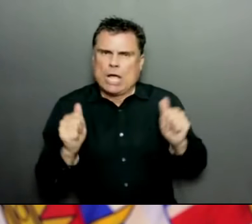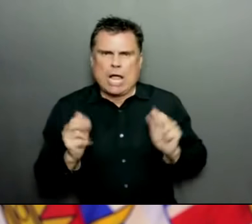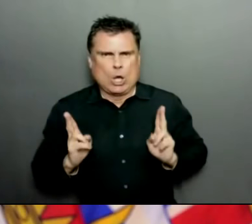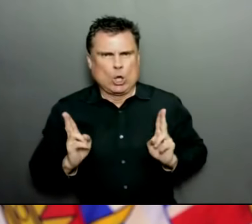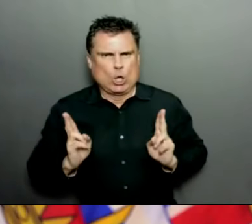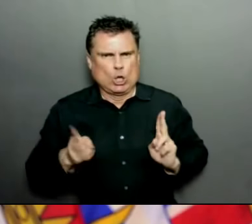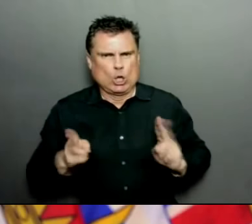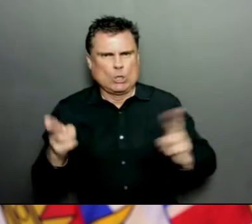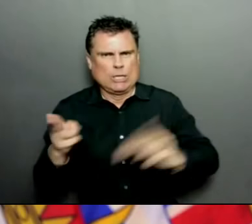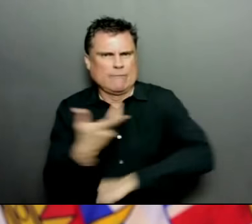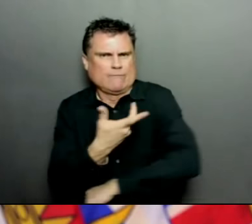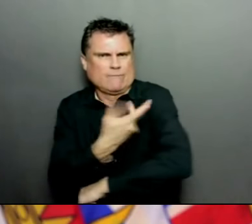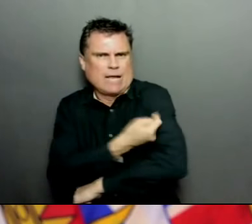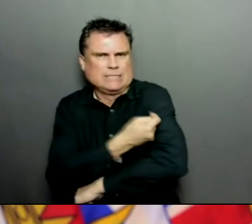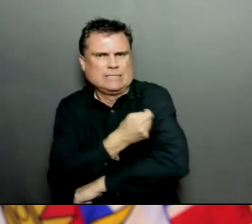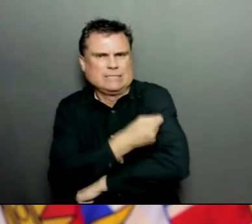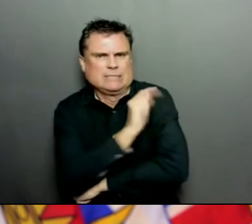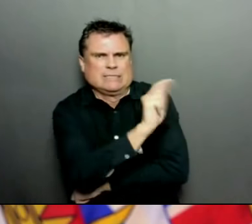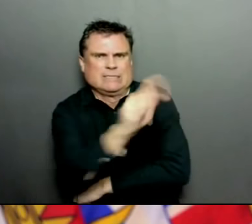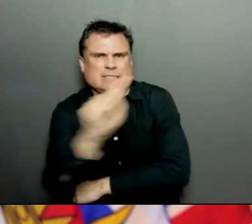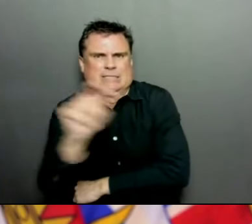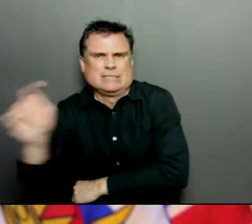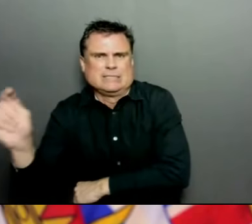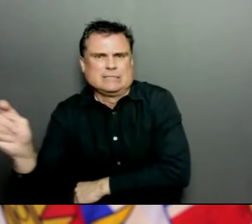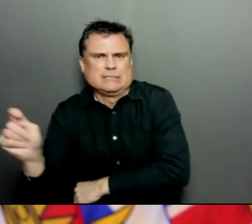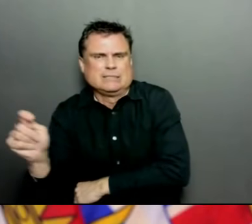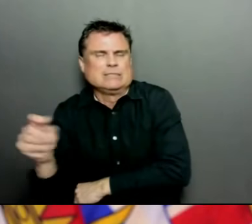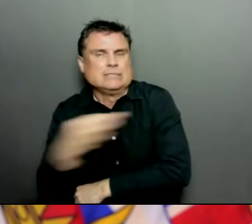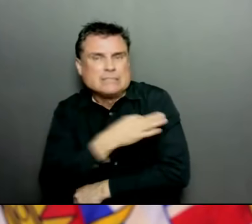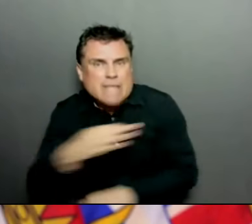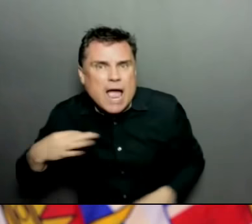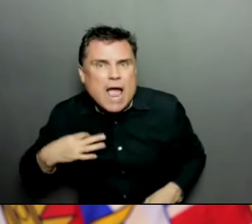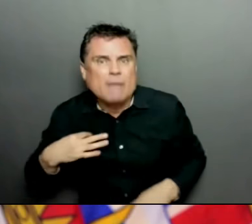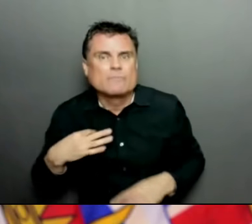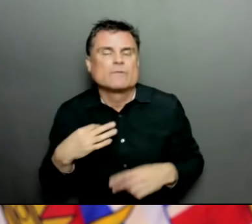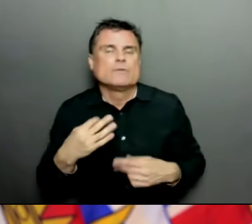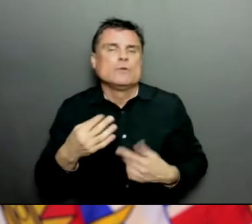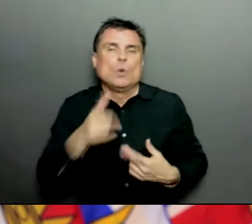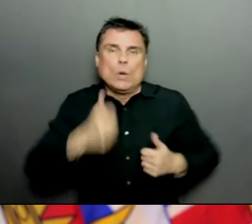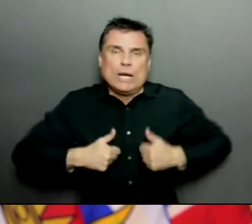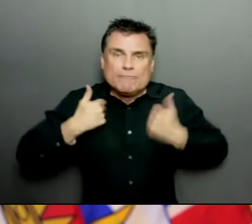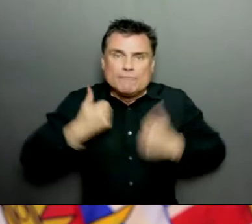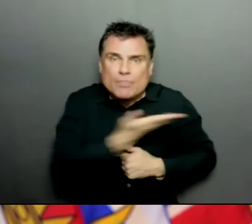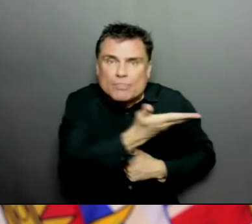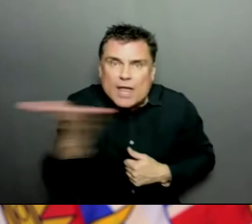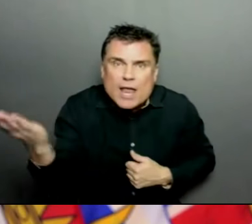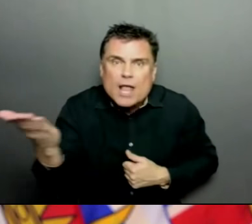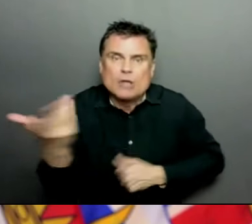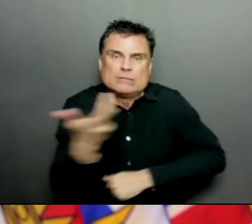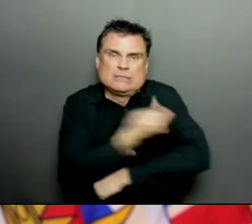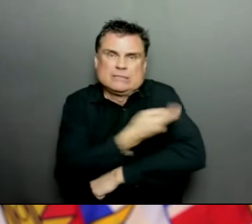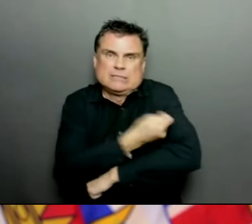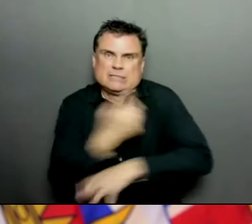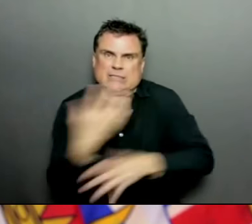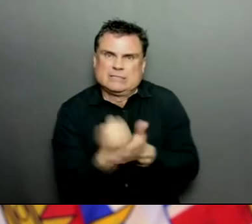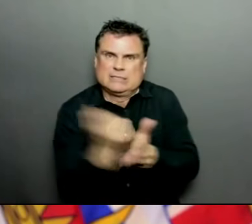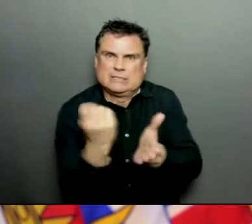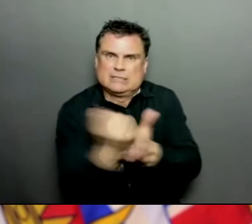because that is really going to make the difference in protecting them and making sure we can have those real visits with our family